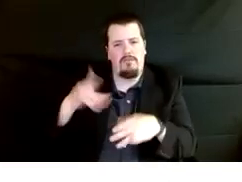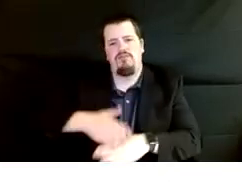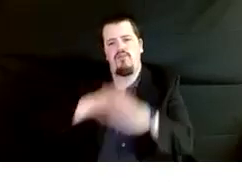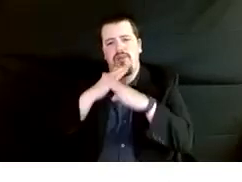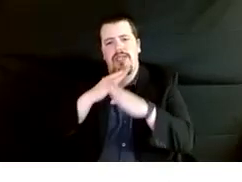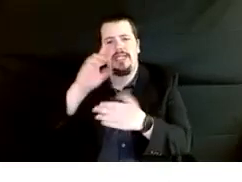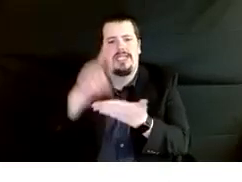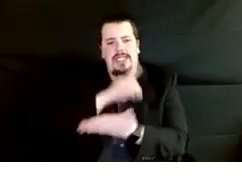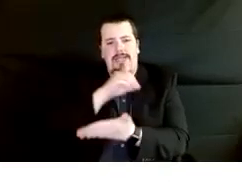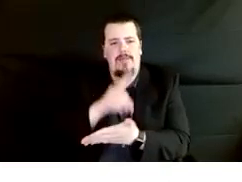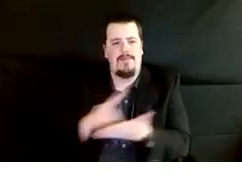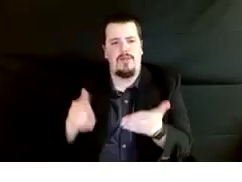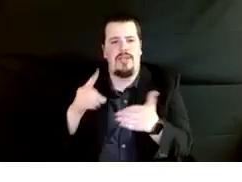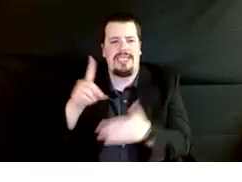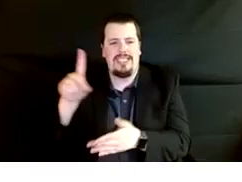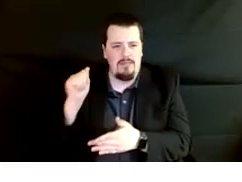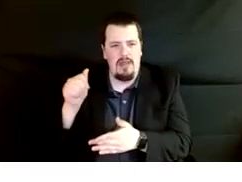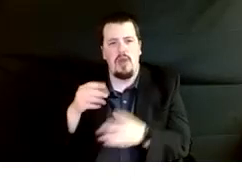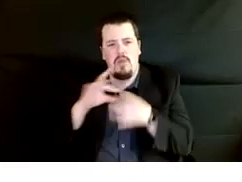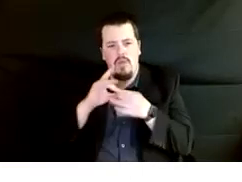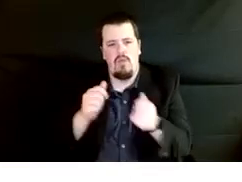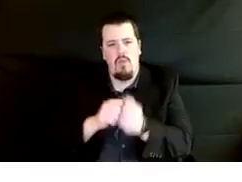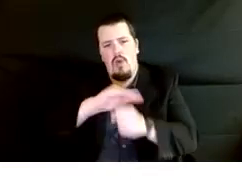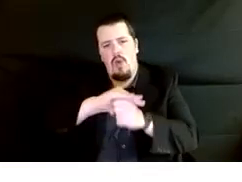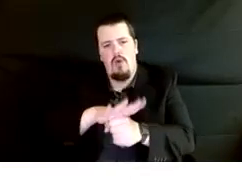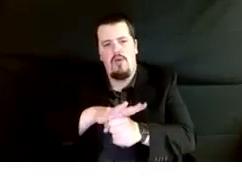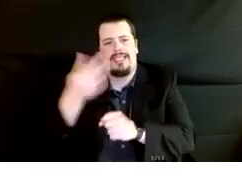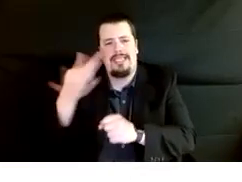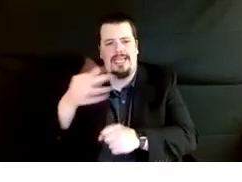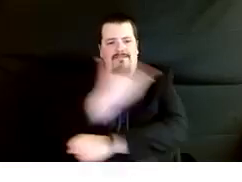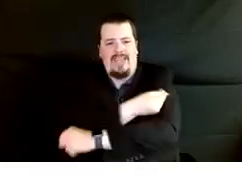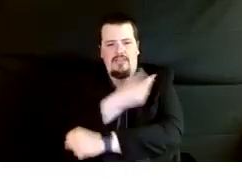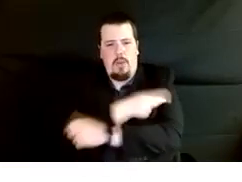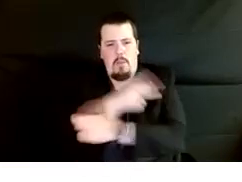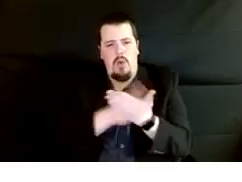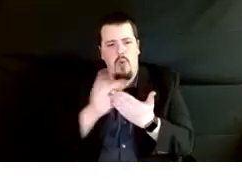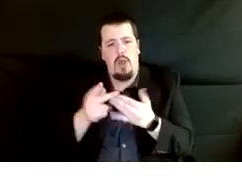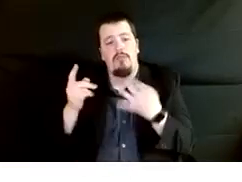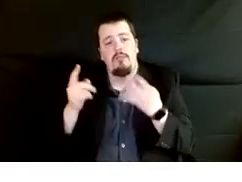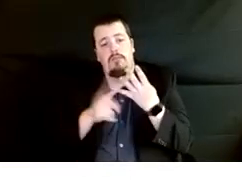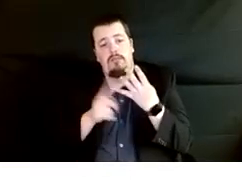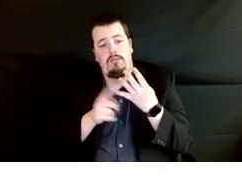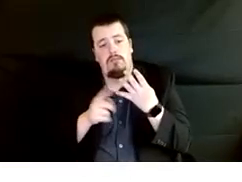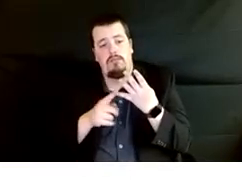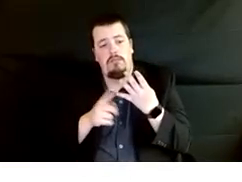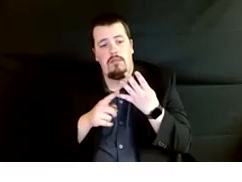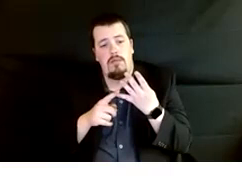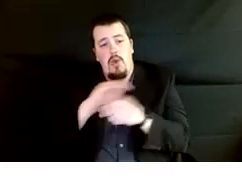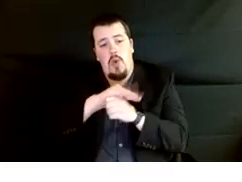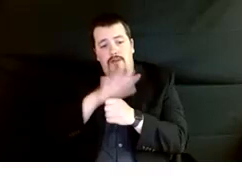in COVID 19 Vaccination Programs and the last one on this page is COVID 19, Health Care